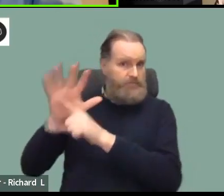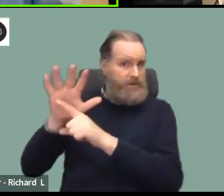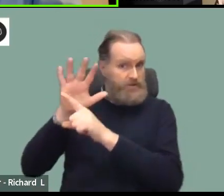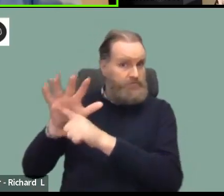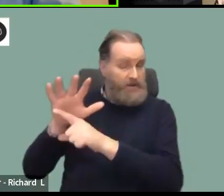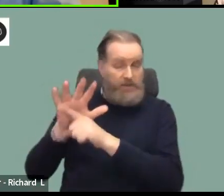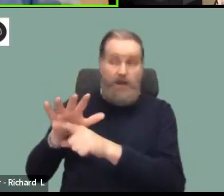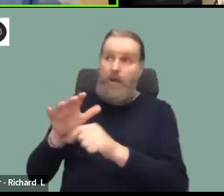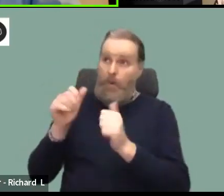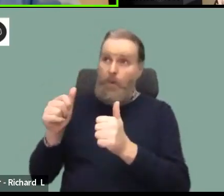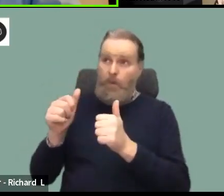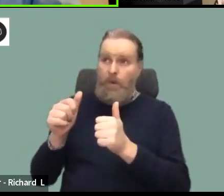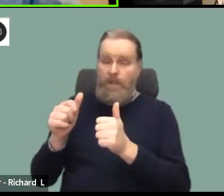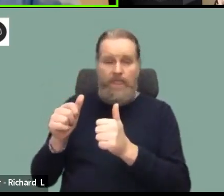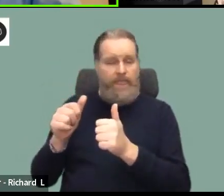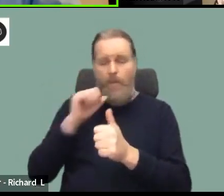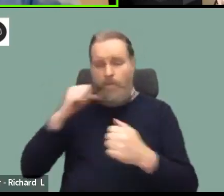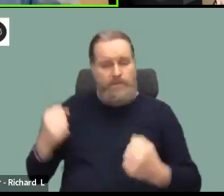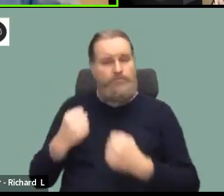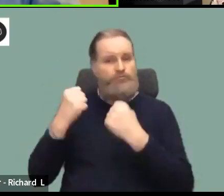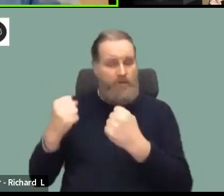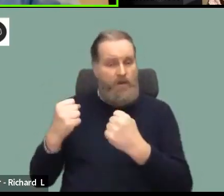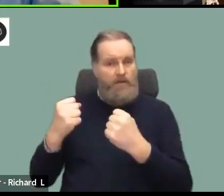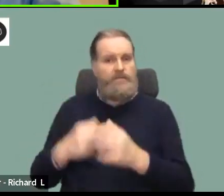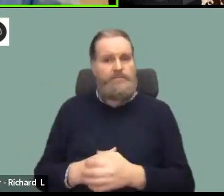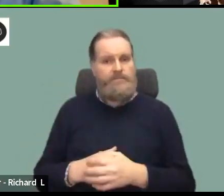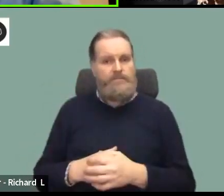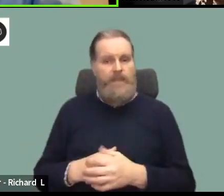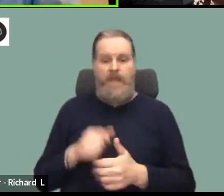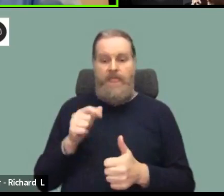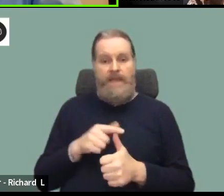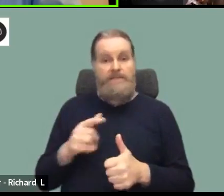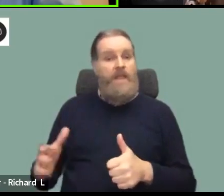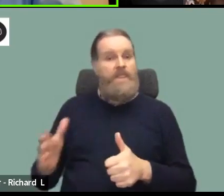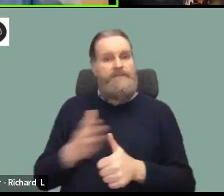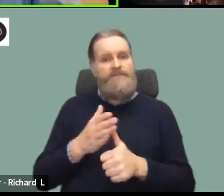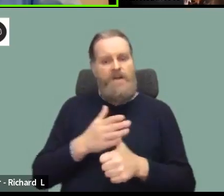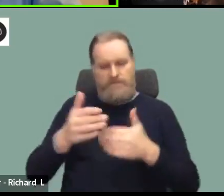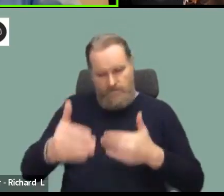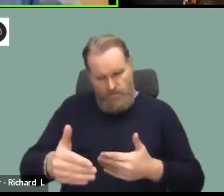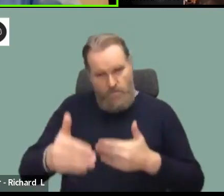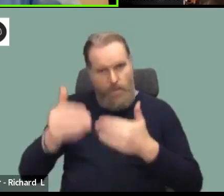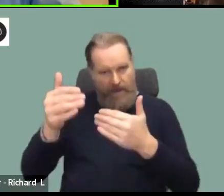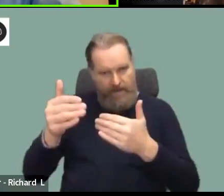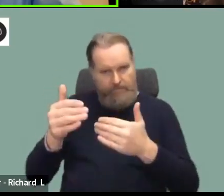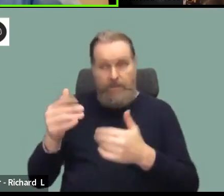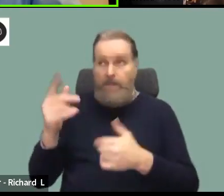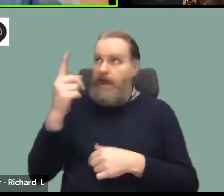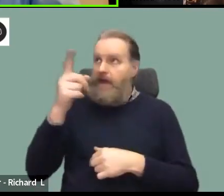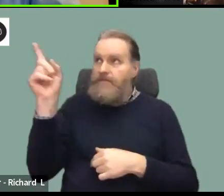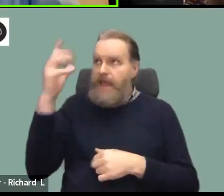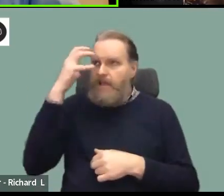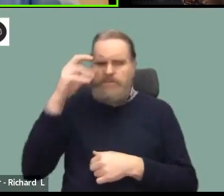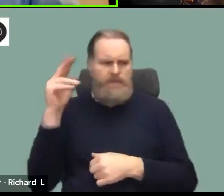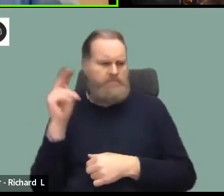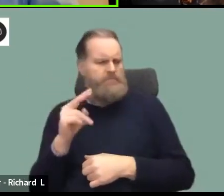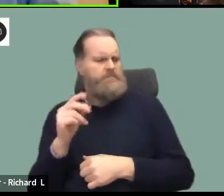to muster on them anytime to muster on them anytime in to muster on them anytime. That's the first wave That's the first wave. If they see we're raising the money, And then there's a second wave